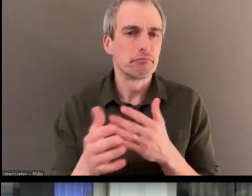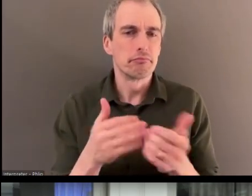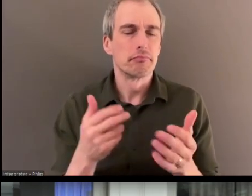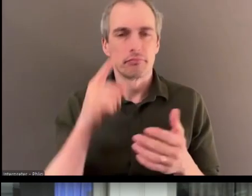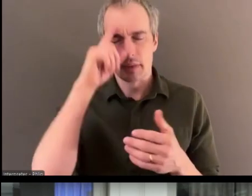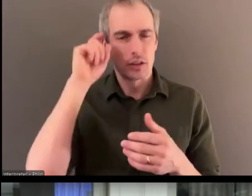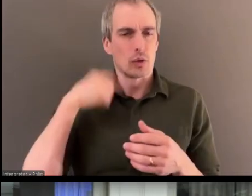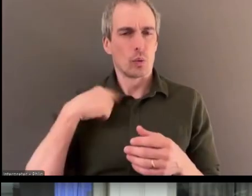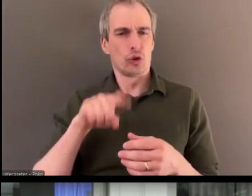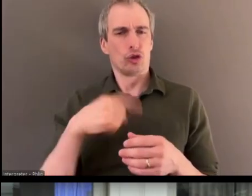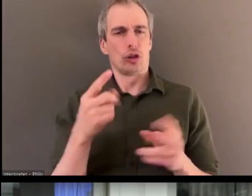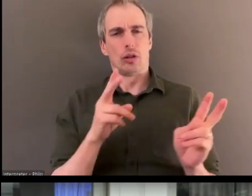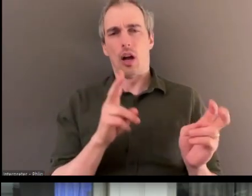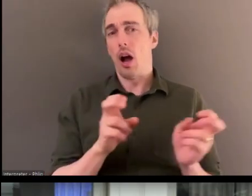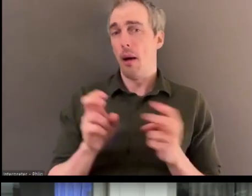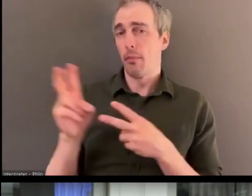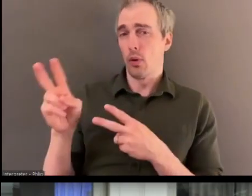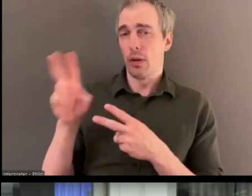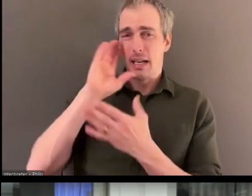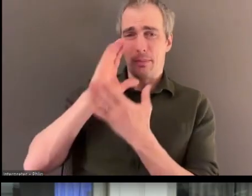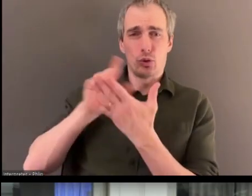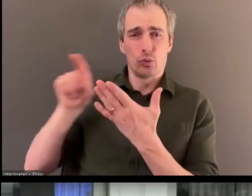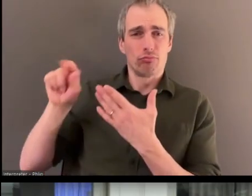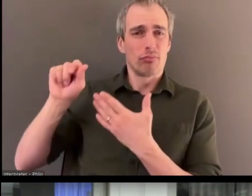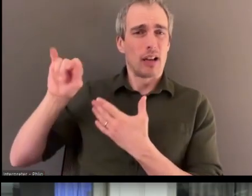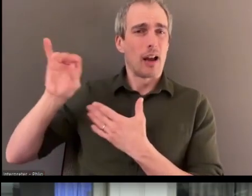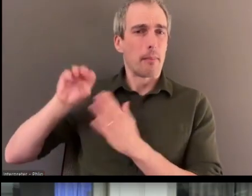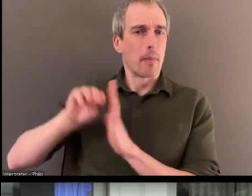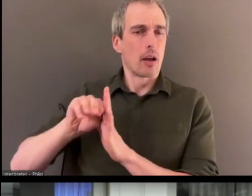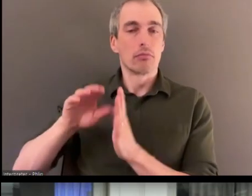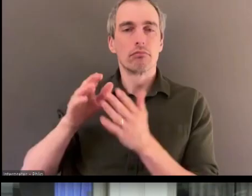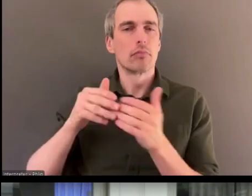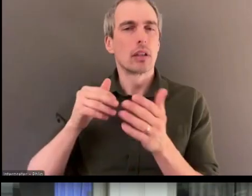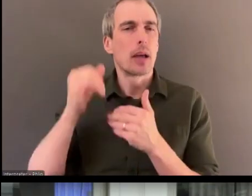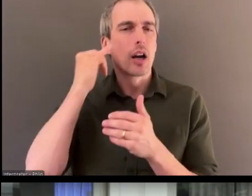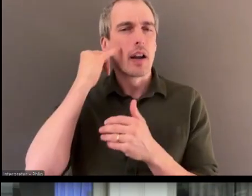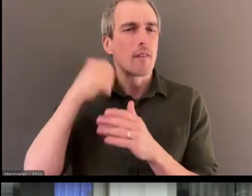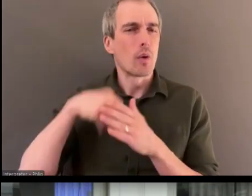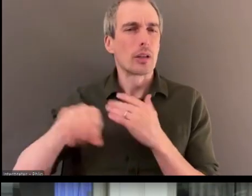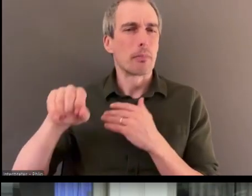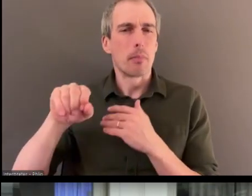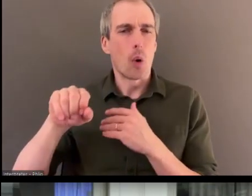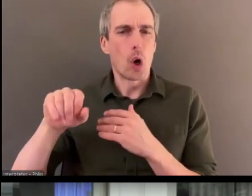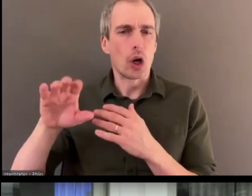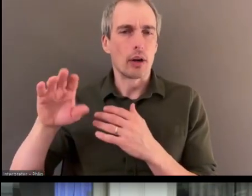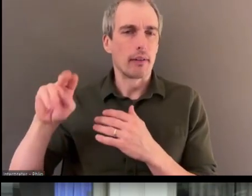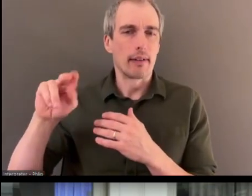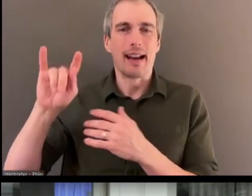It doesn't matter if it was born native or if it was born digital native or if it